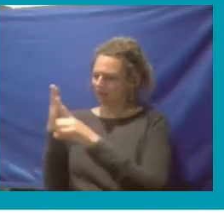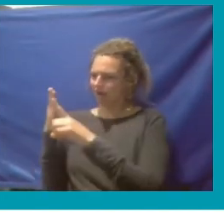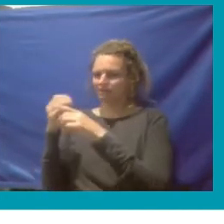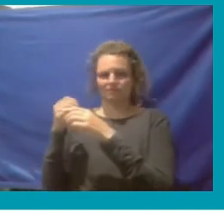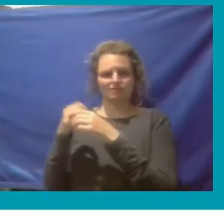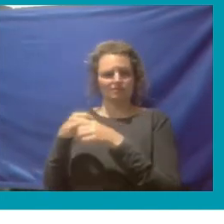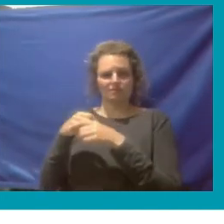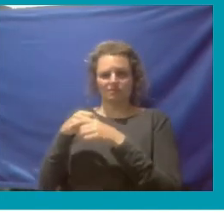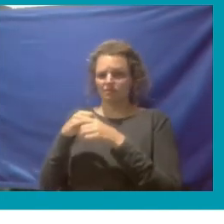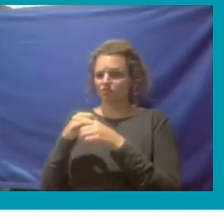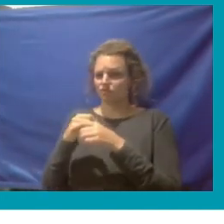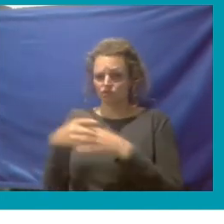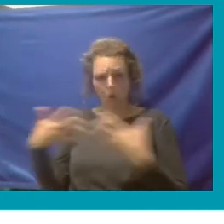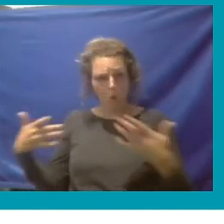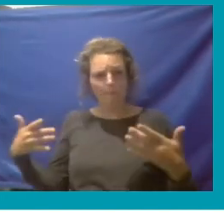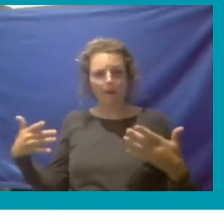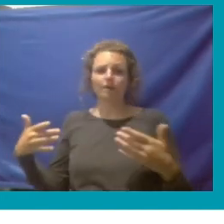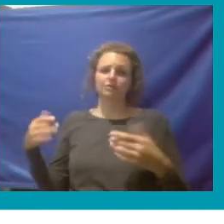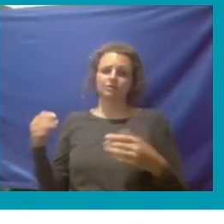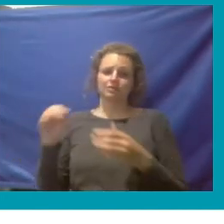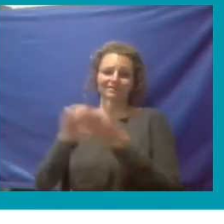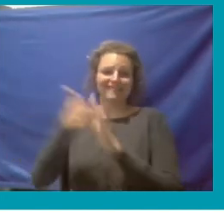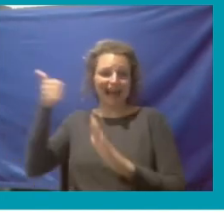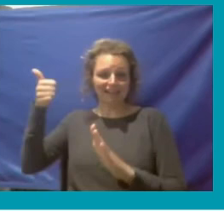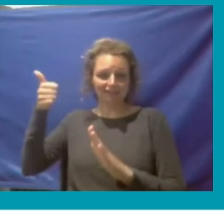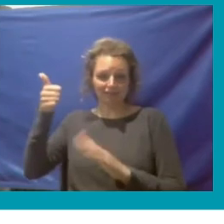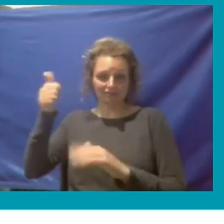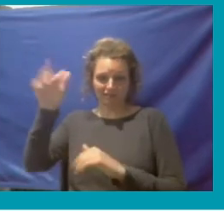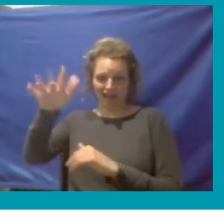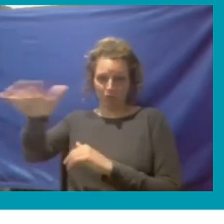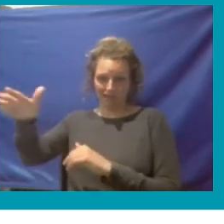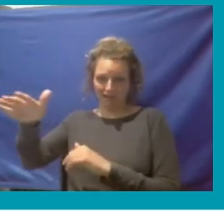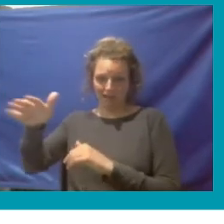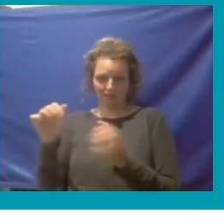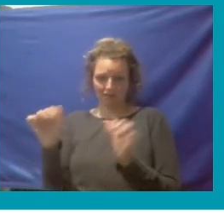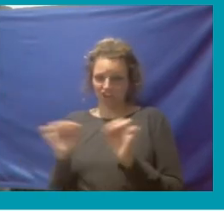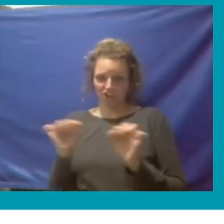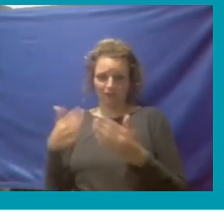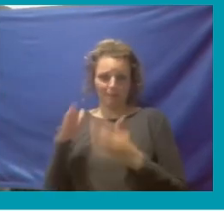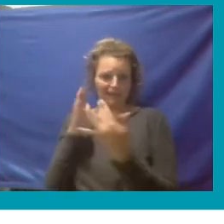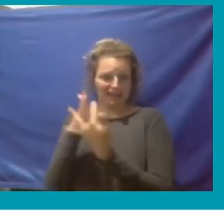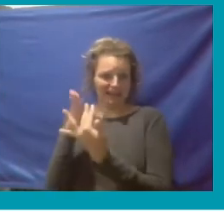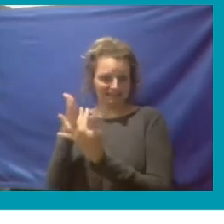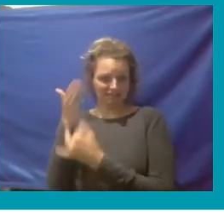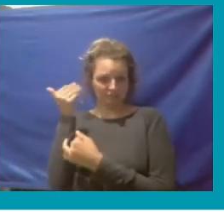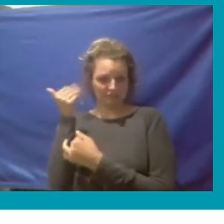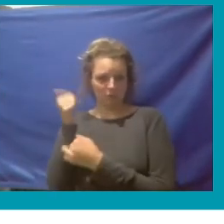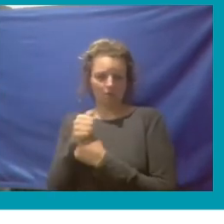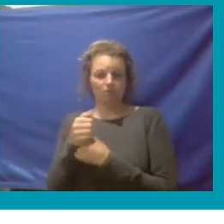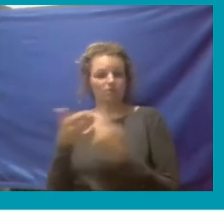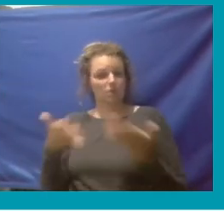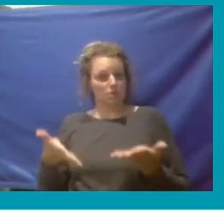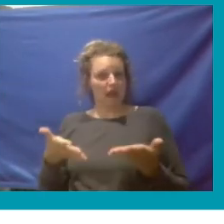not been accessing previously. And so now we're finding companies coming to us as well. And you know, and that's great.